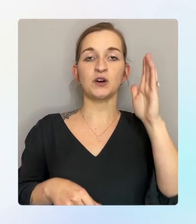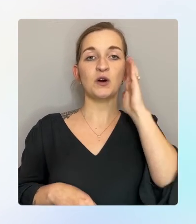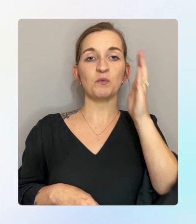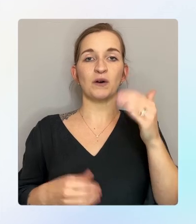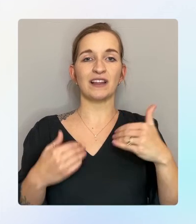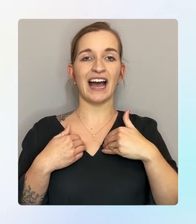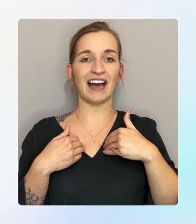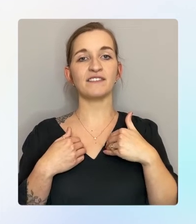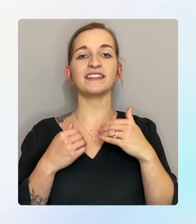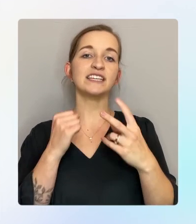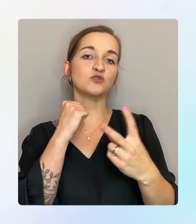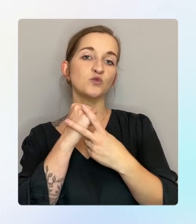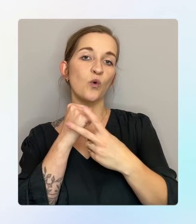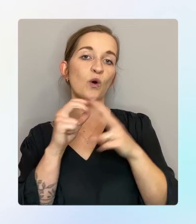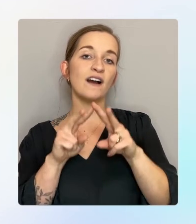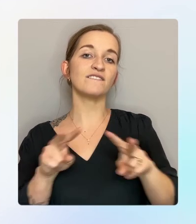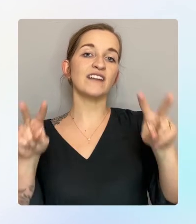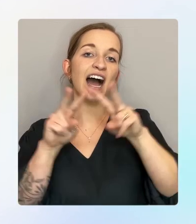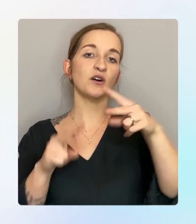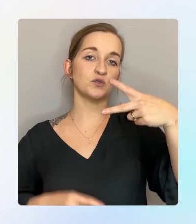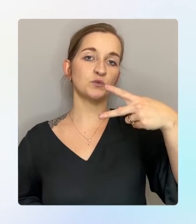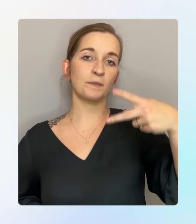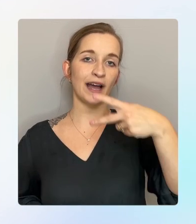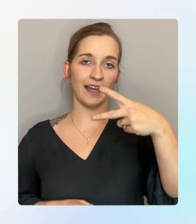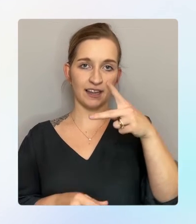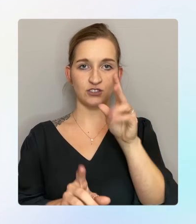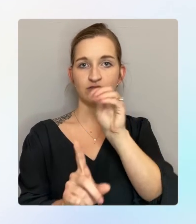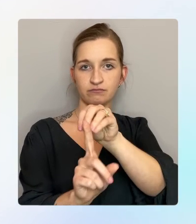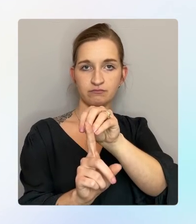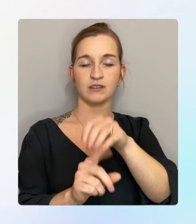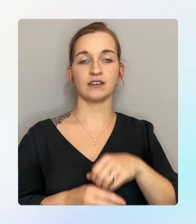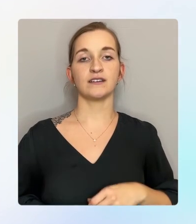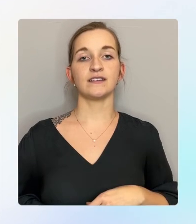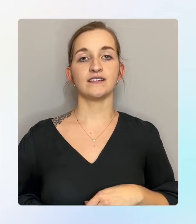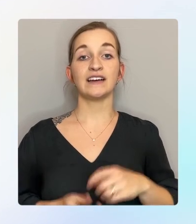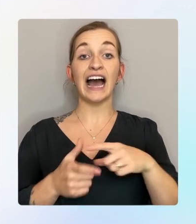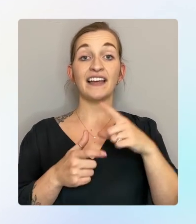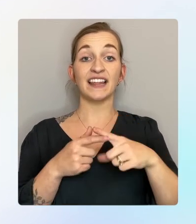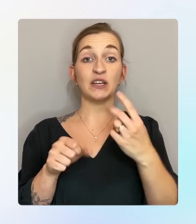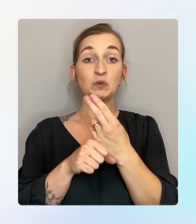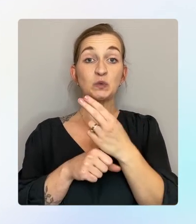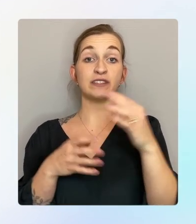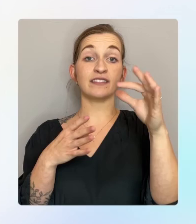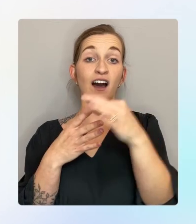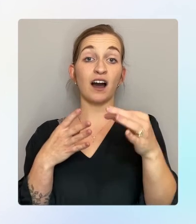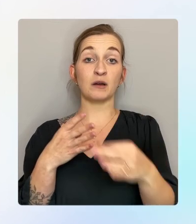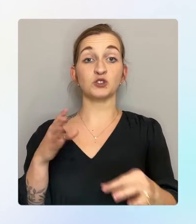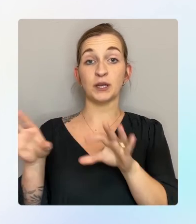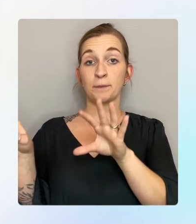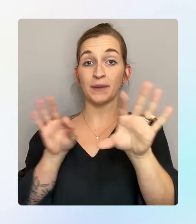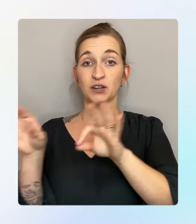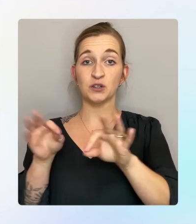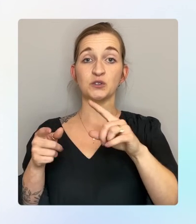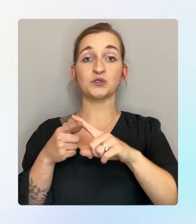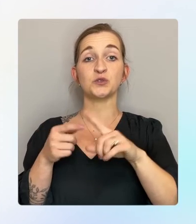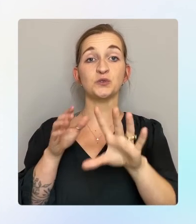which updates values once this input "stored" is triggered. Then we use the option picker to select the next state